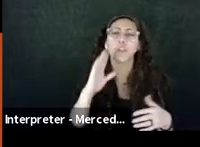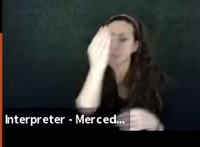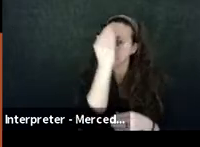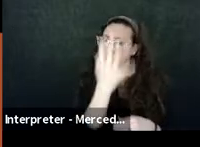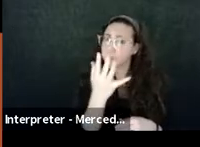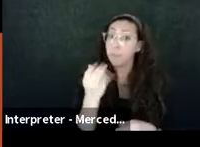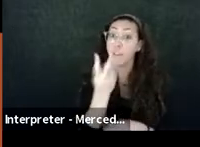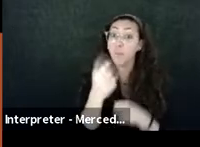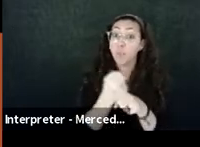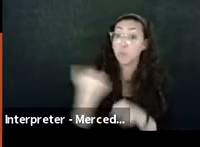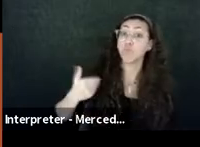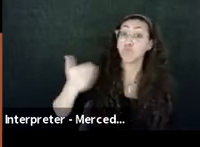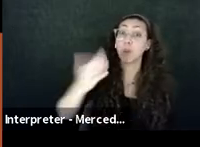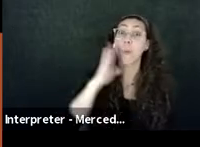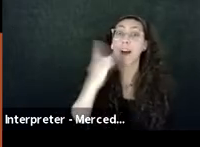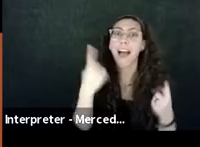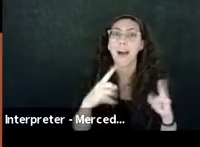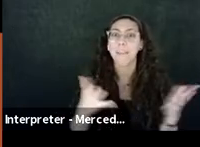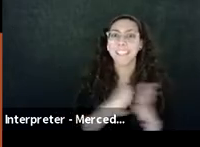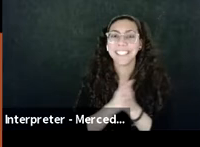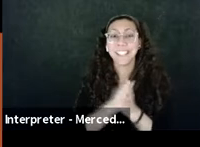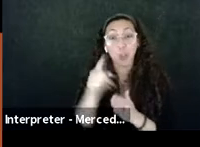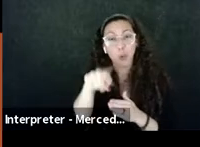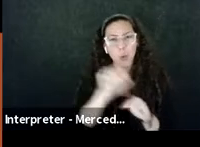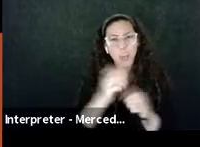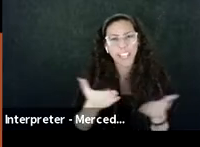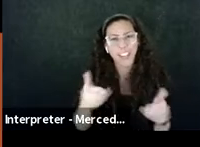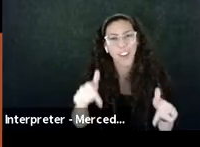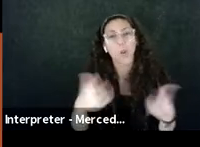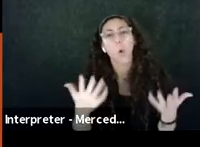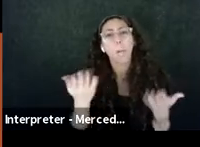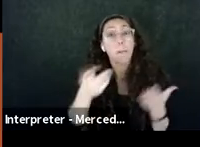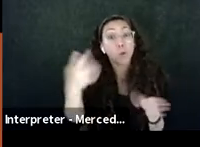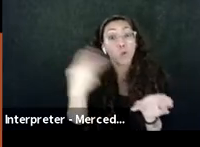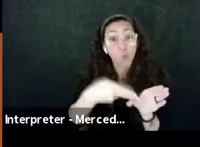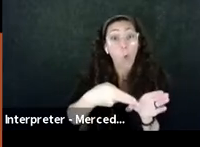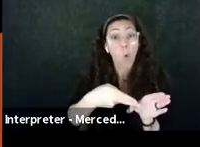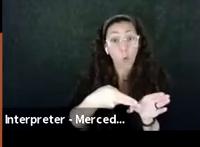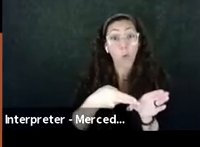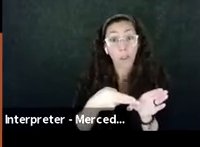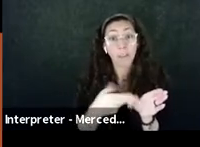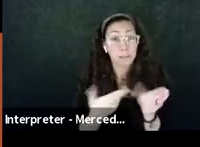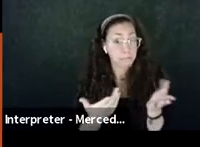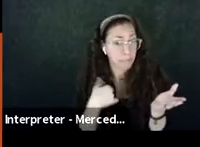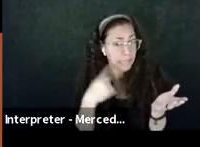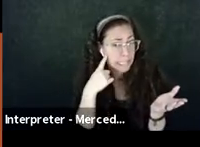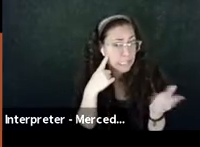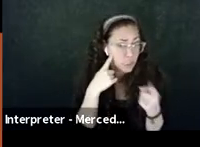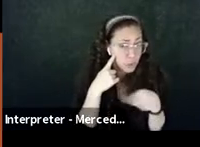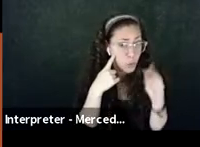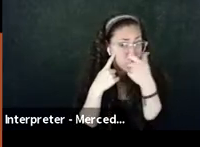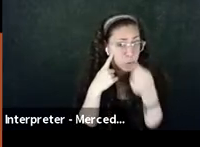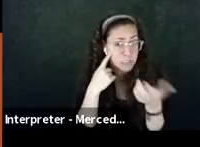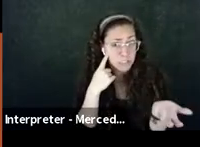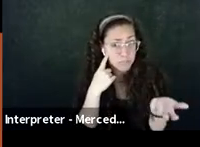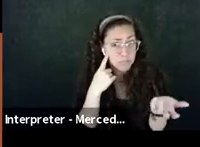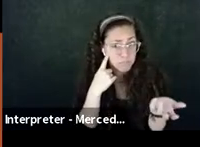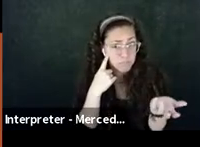Natalie Chavez: For you, faculty and or people who are joining this presentation. My, my guess is that you're interested because you might actually have a student